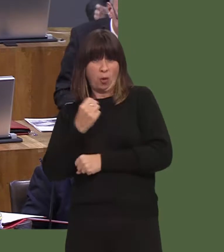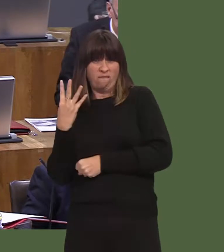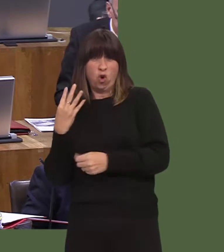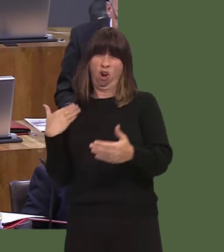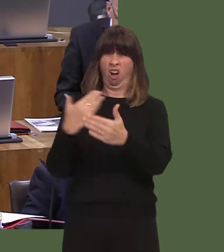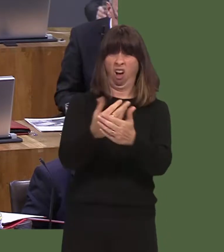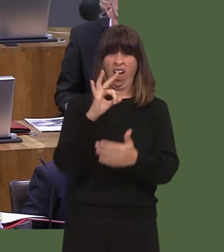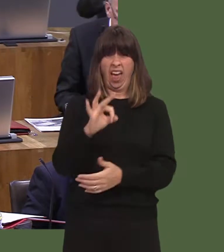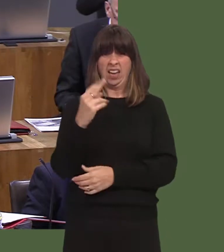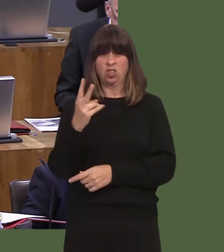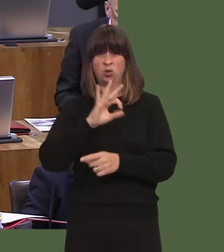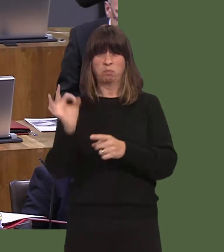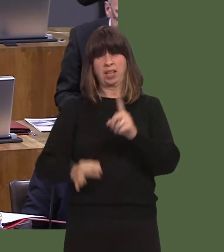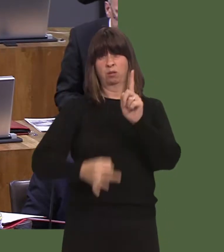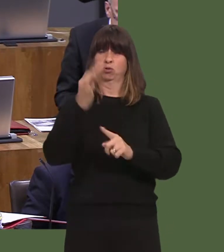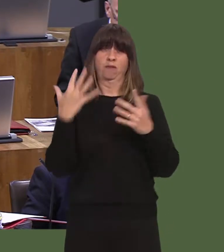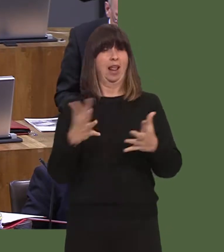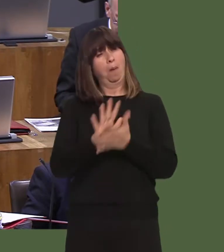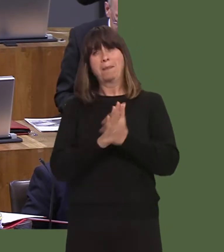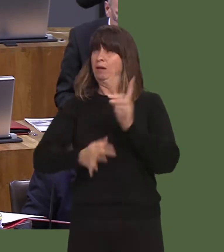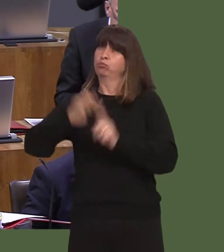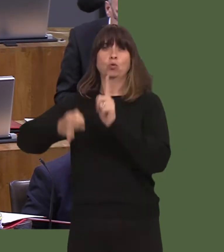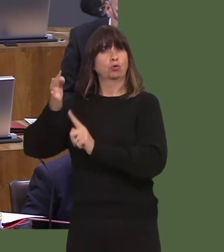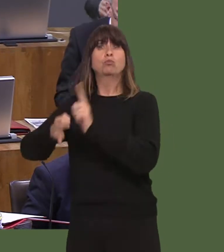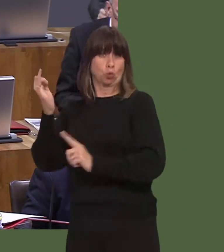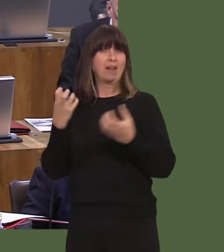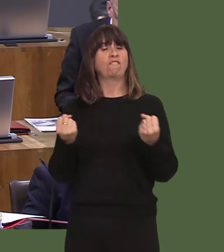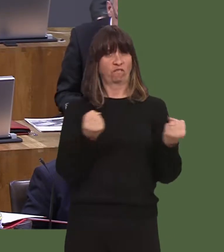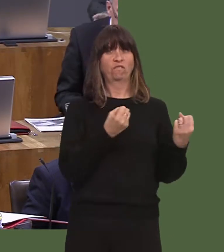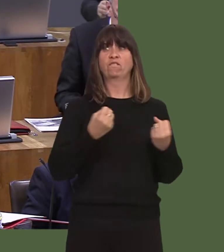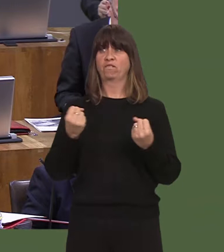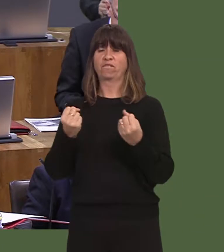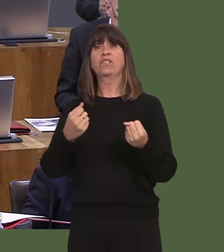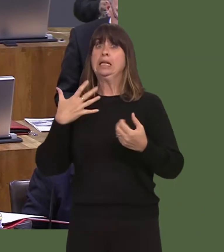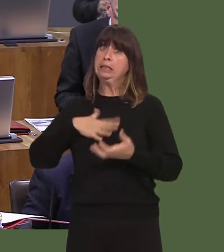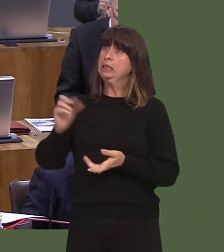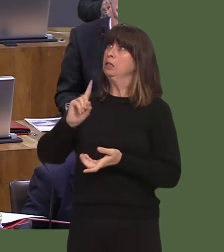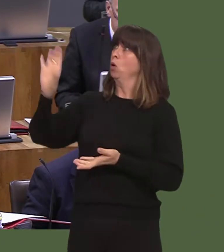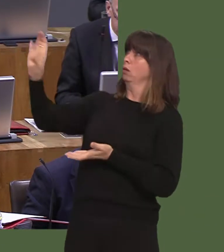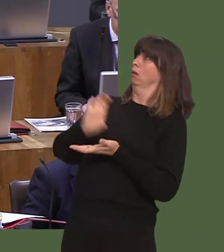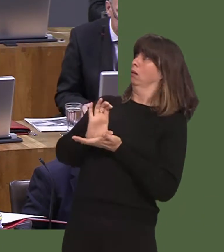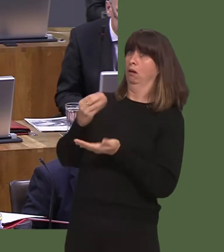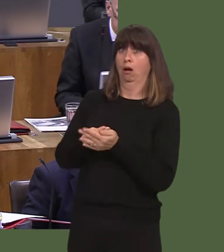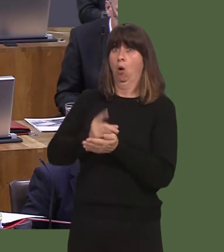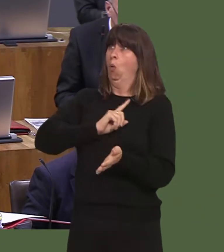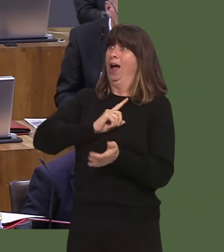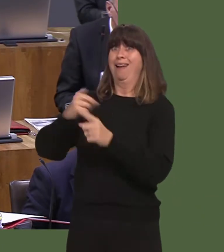resources made available for the Welsh Government and also sufficient resources to turn around the dire performance of the NHS in England.